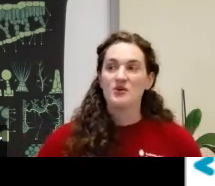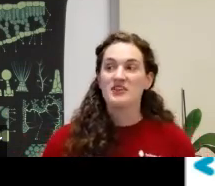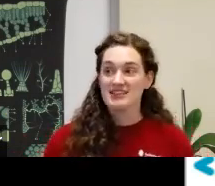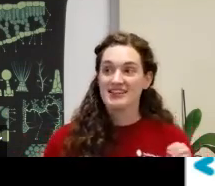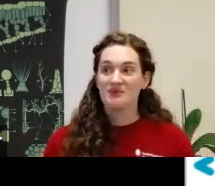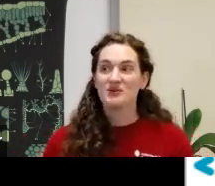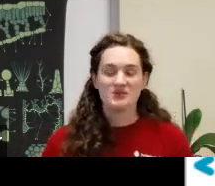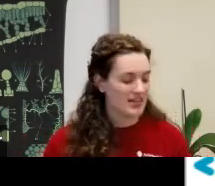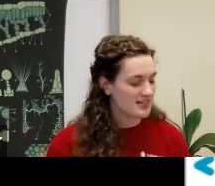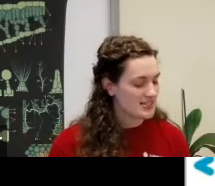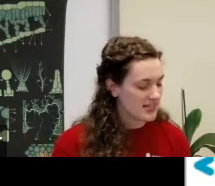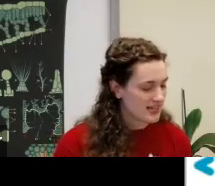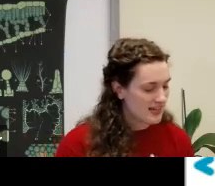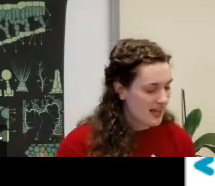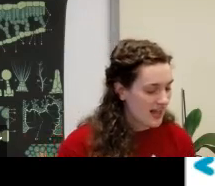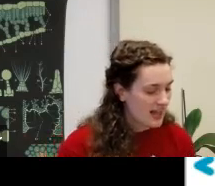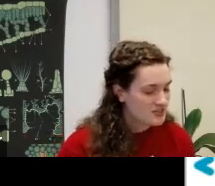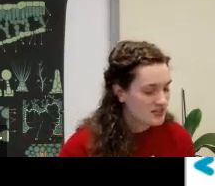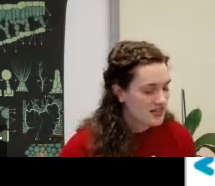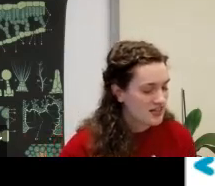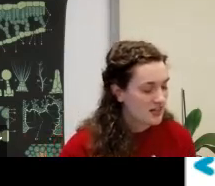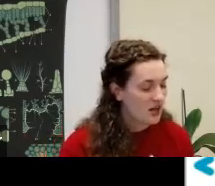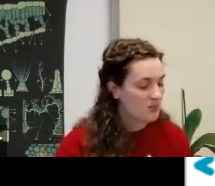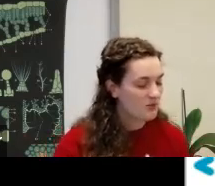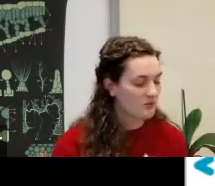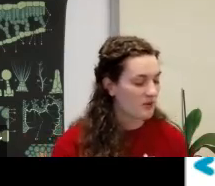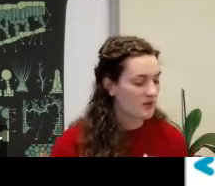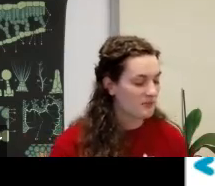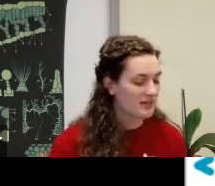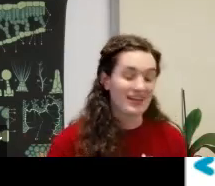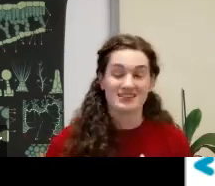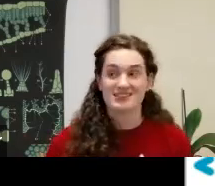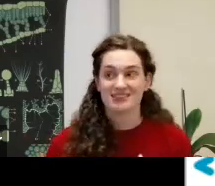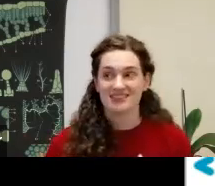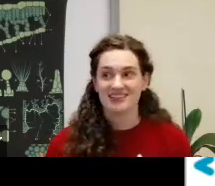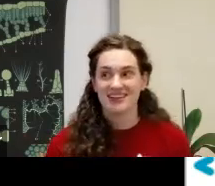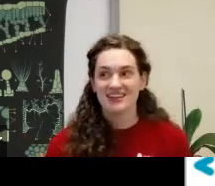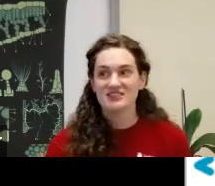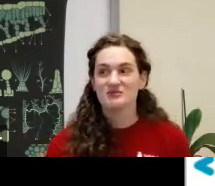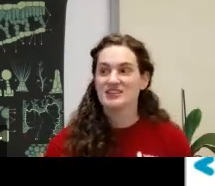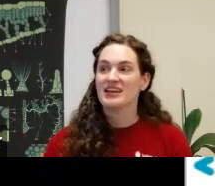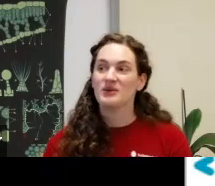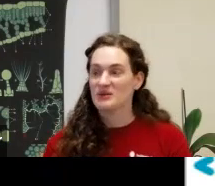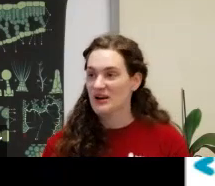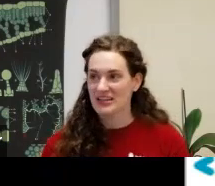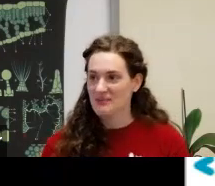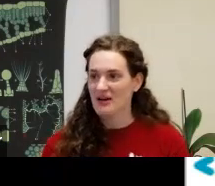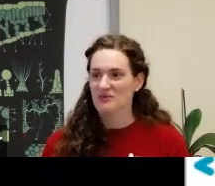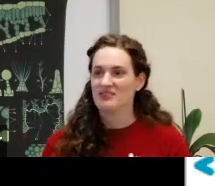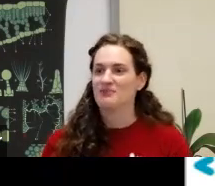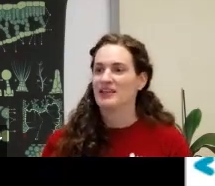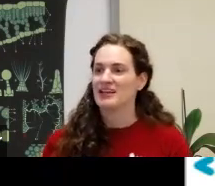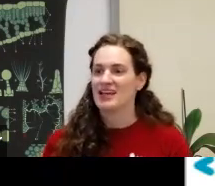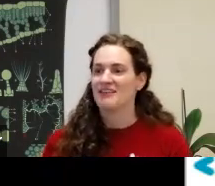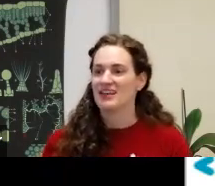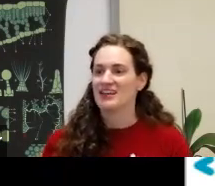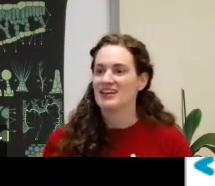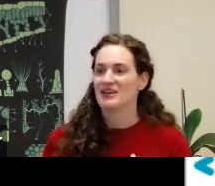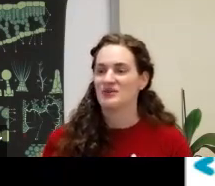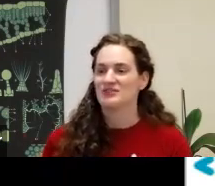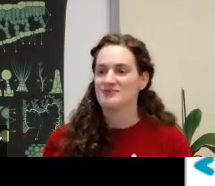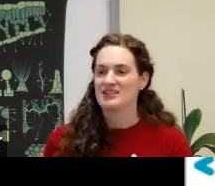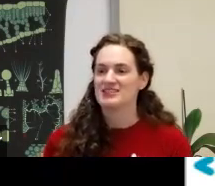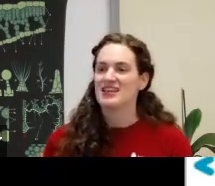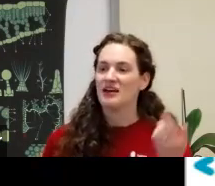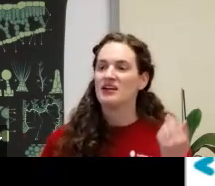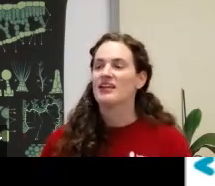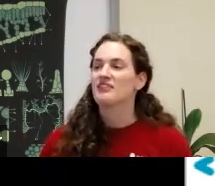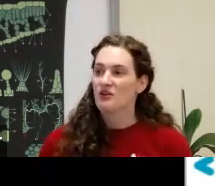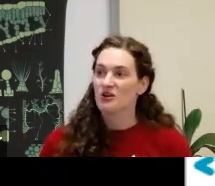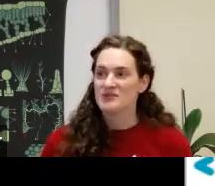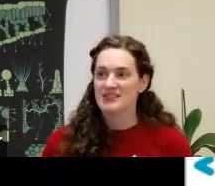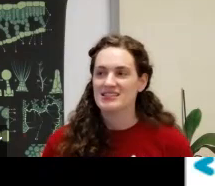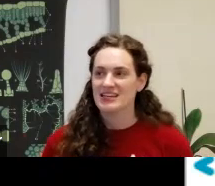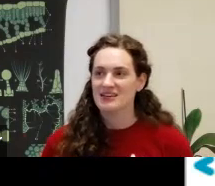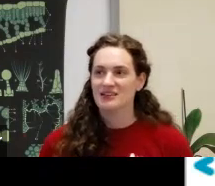Emily Borger: So these chemicals in the tea actually come from plants so just like we were talking about with plants, having a chemical yeah like the herbs and the tea.